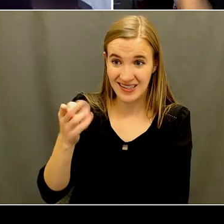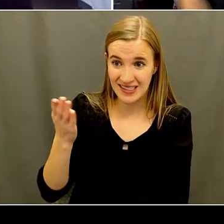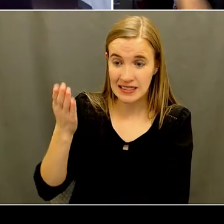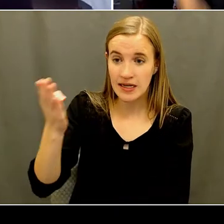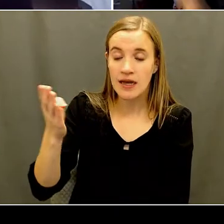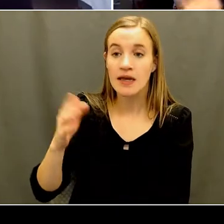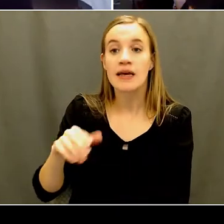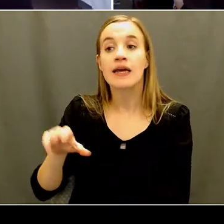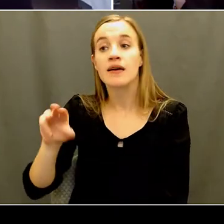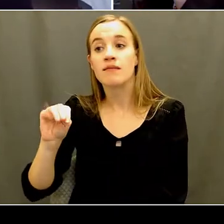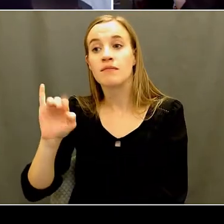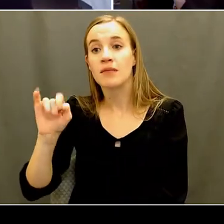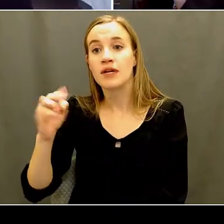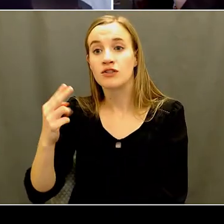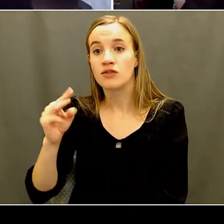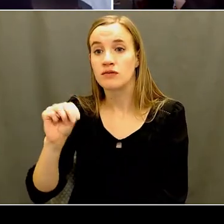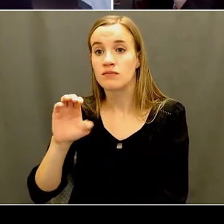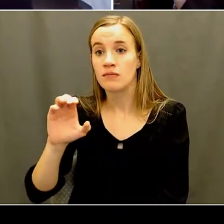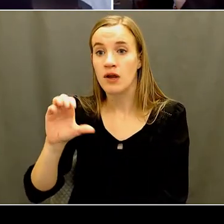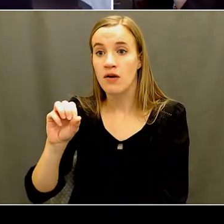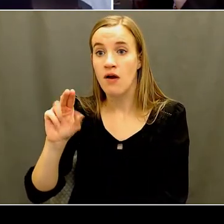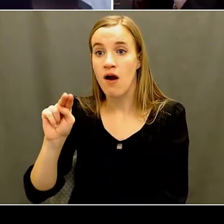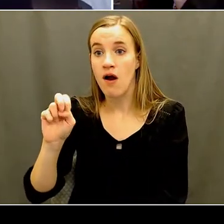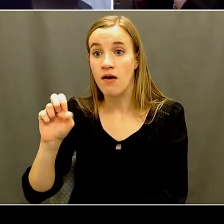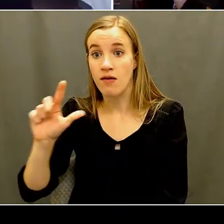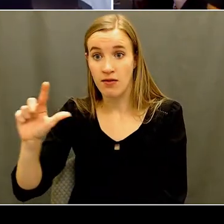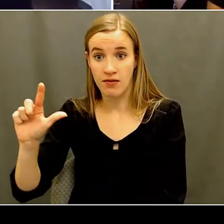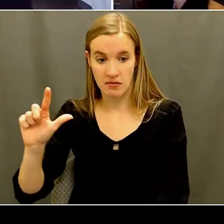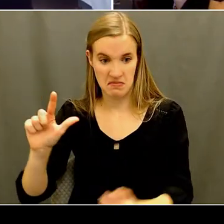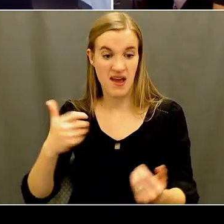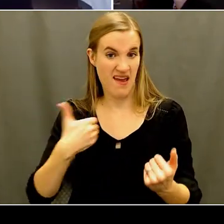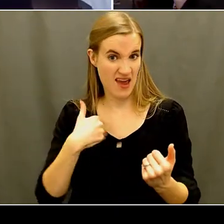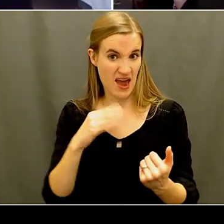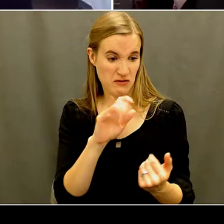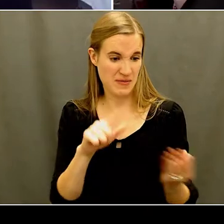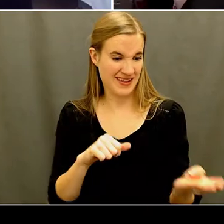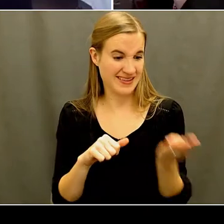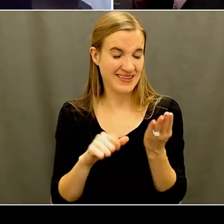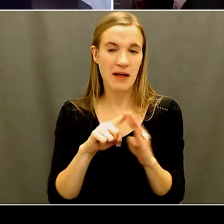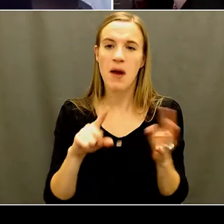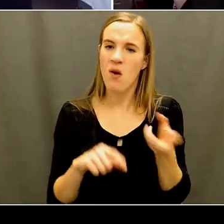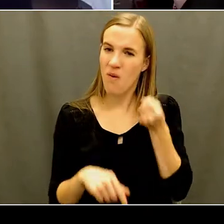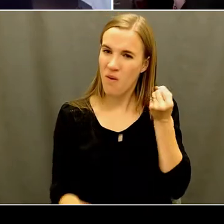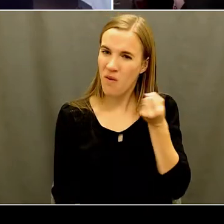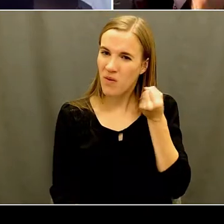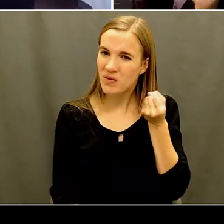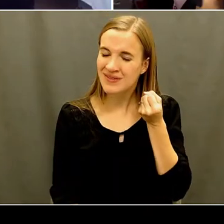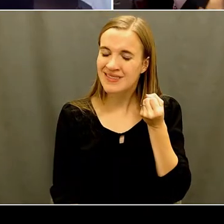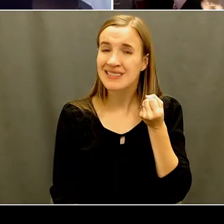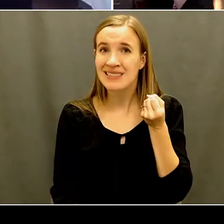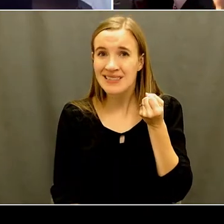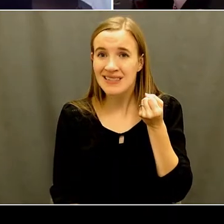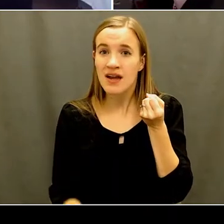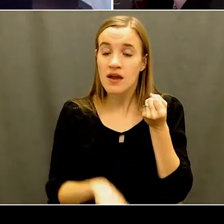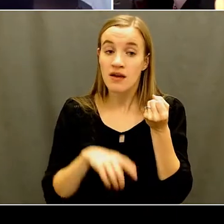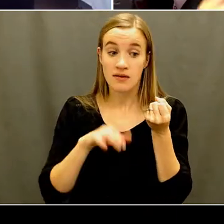suppression have the tools we need to combat it. Fanisee: Absolutely. Yes. Thank you so much. And so for any of you that are